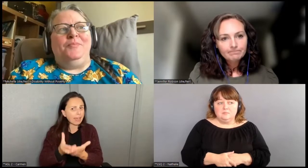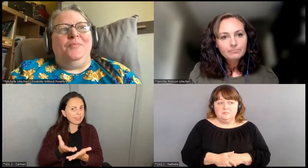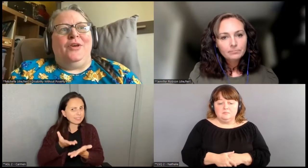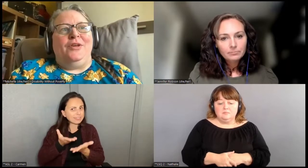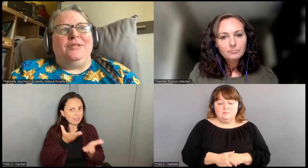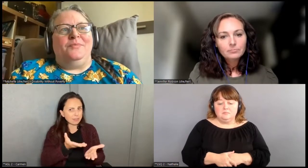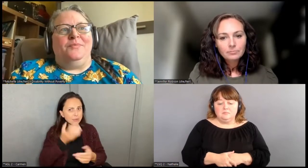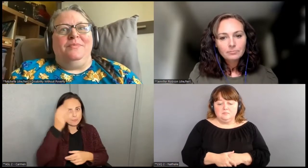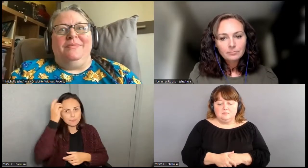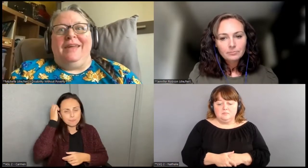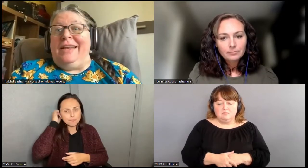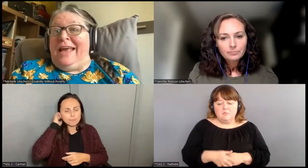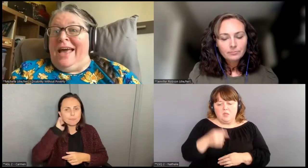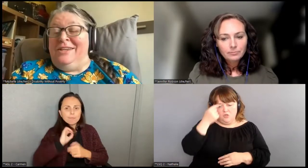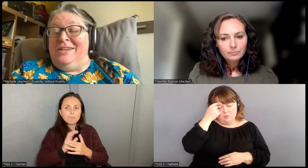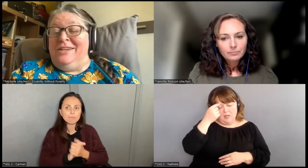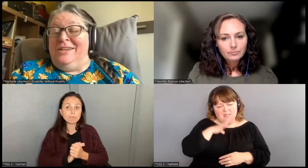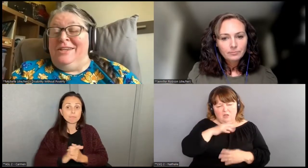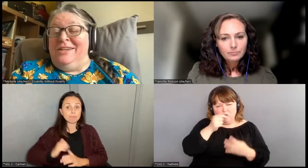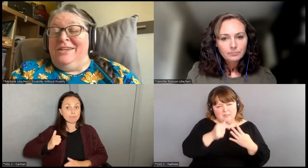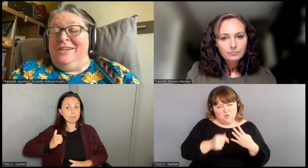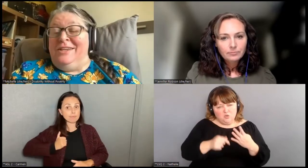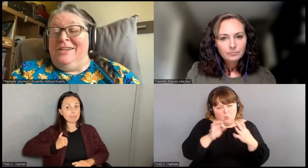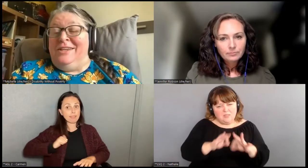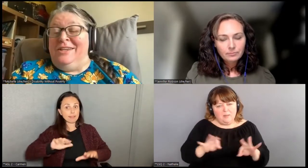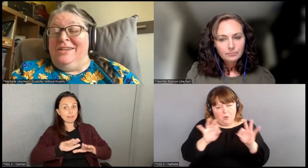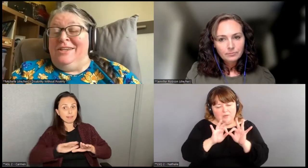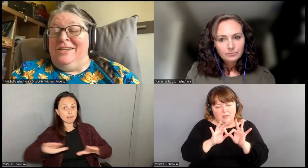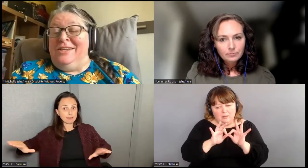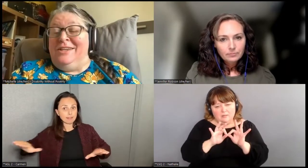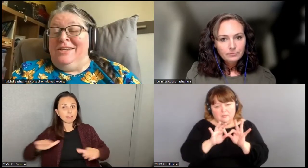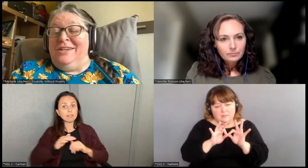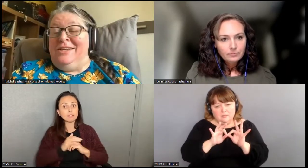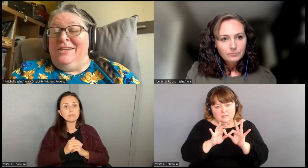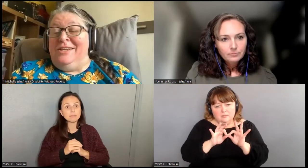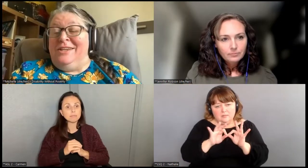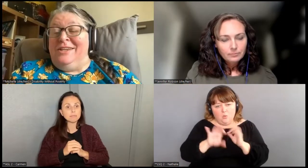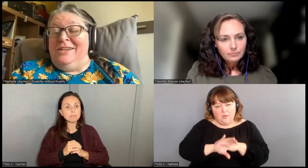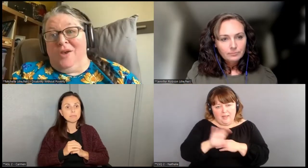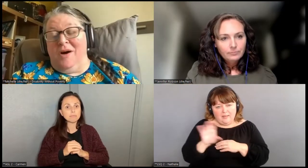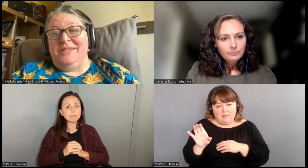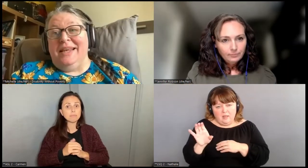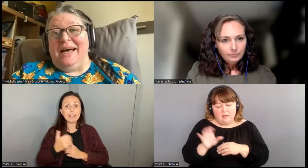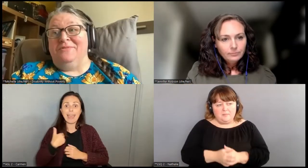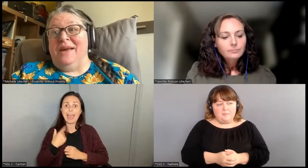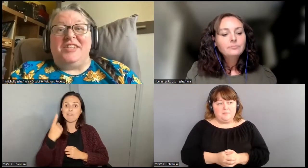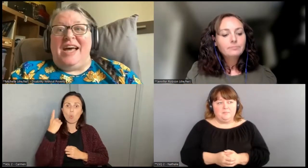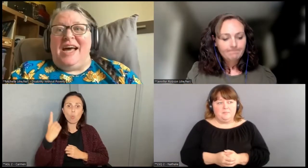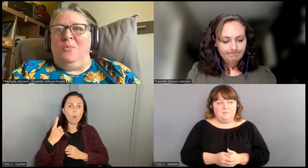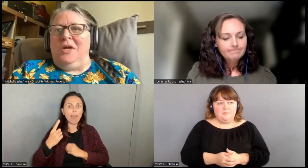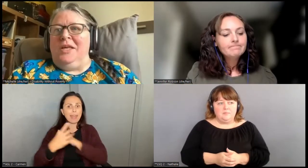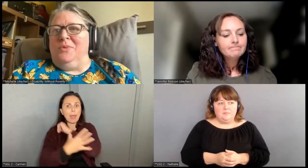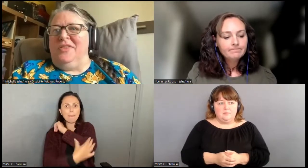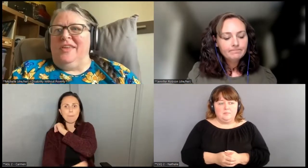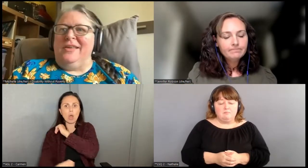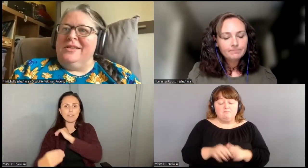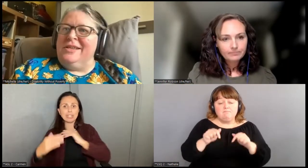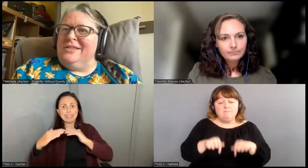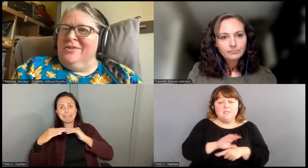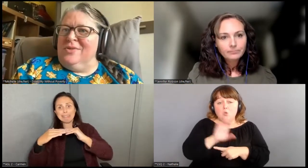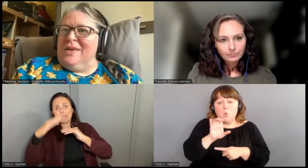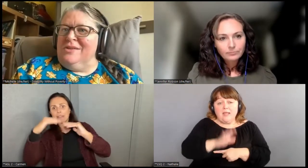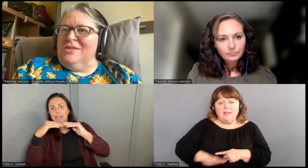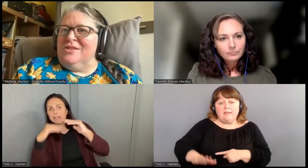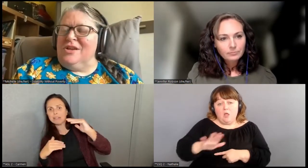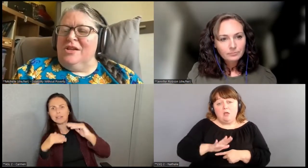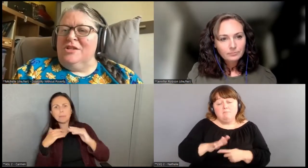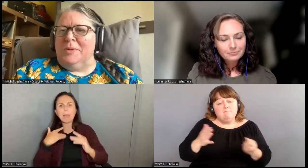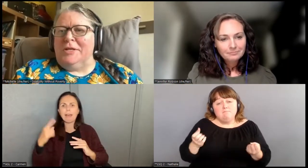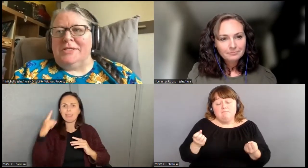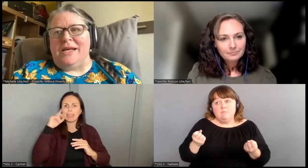RIGHT. IN CANADA, WE HAVE NO ONE POVERTY LINE. A LOT OF THE TIME WE THINK IT IS $2,000 BECAUSE